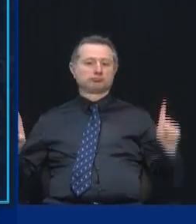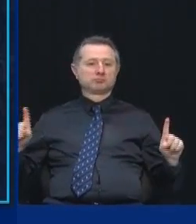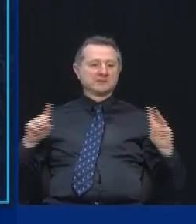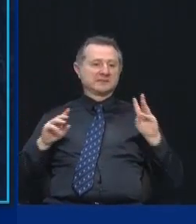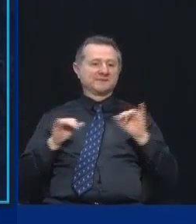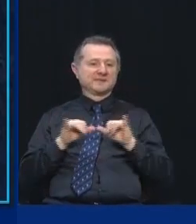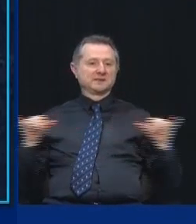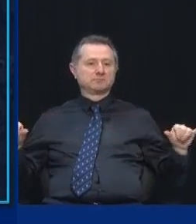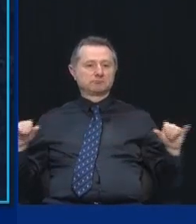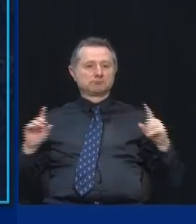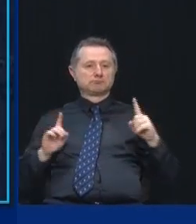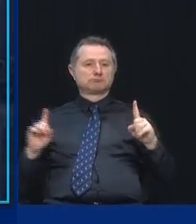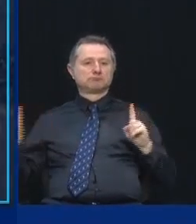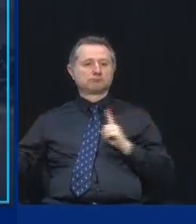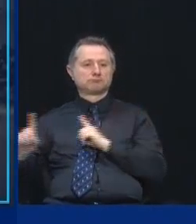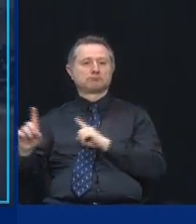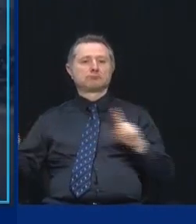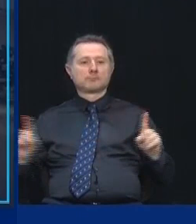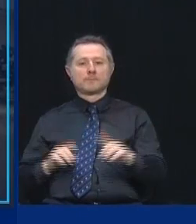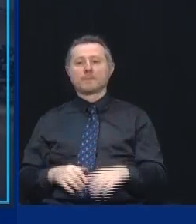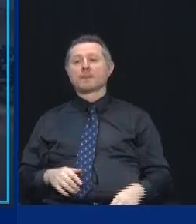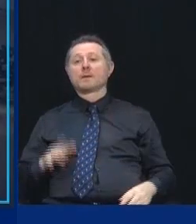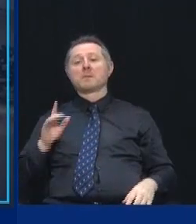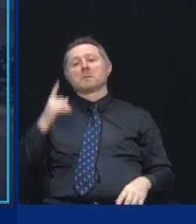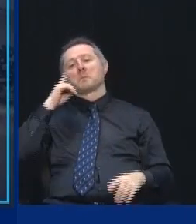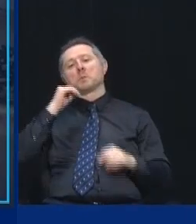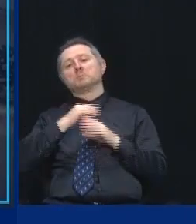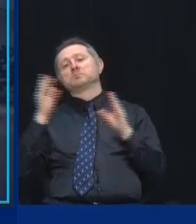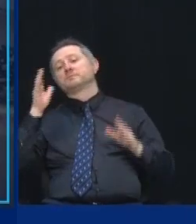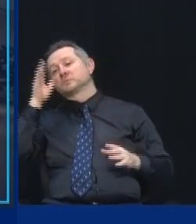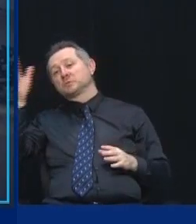AND THE CAPACITY RESTRICTION